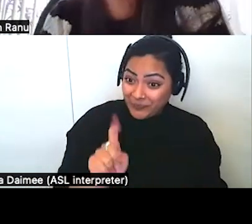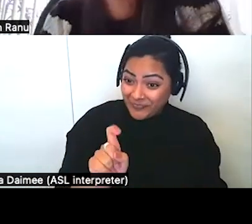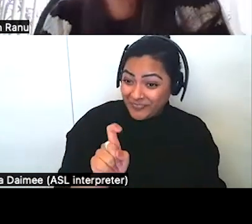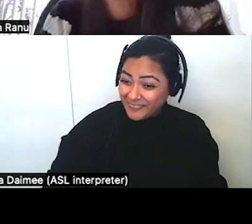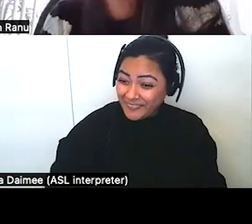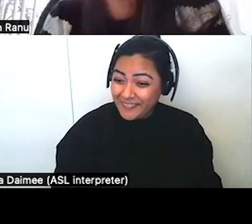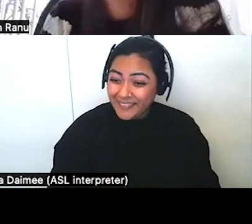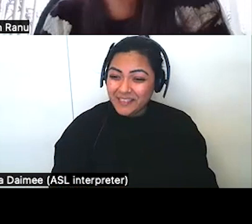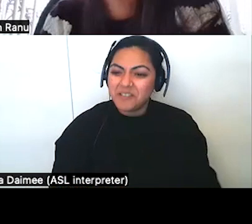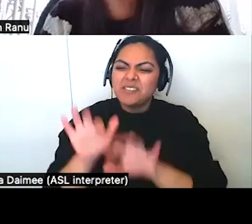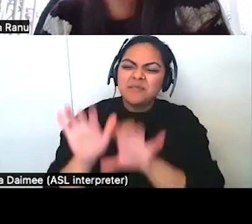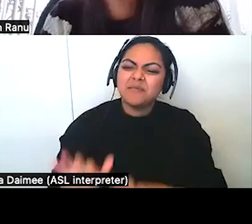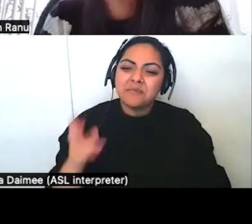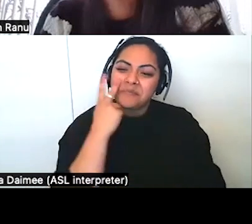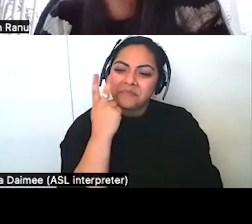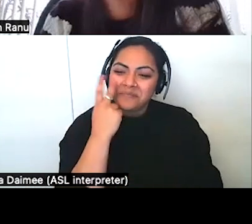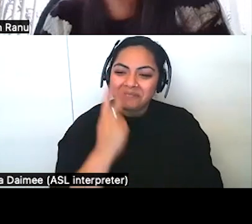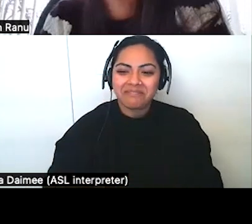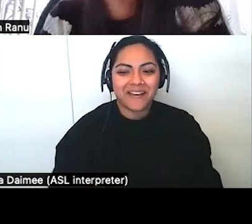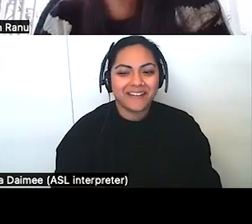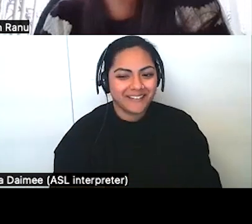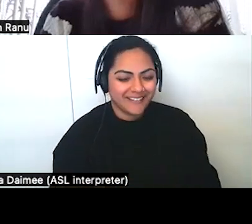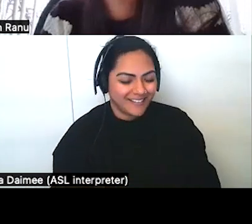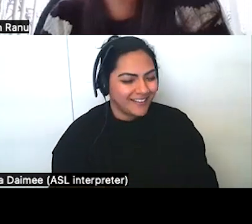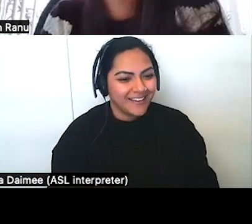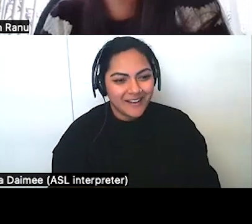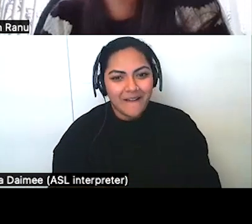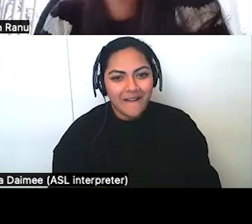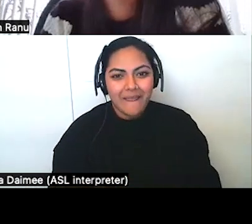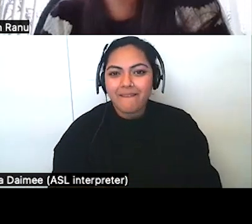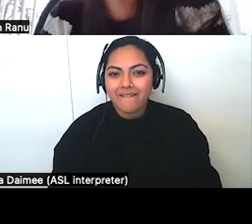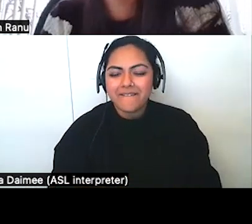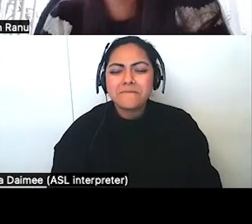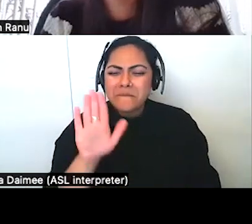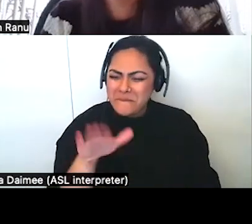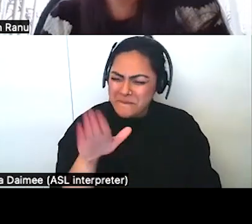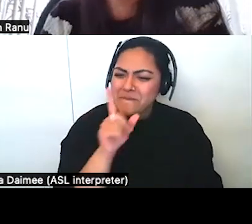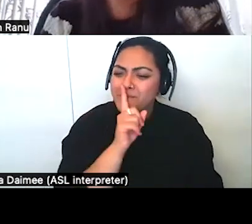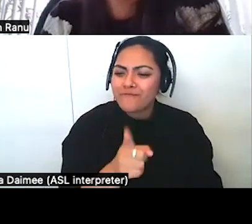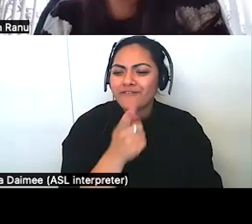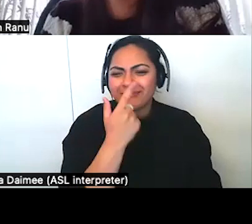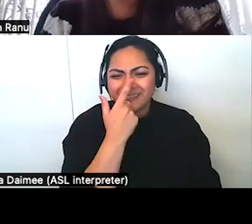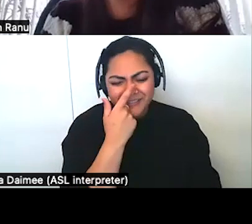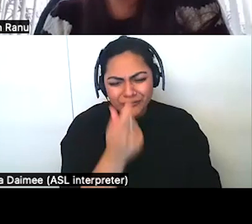Let us know. Something really interesting about mushrooms is